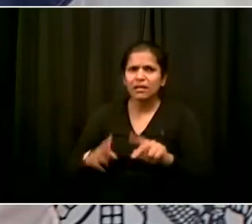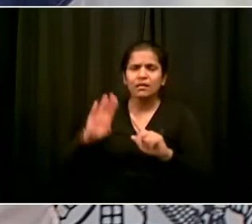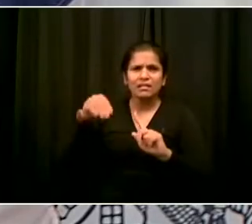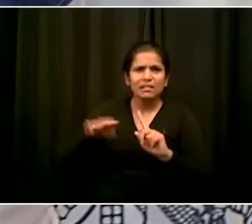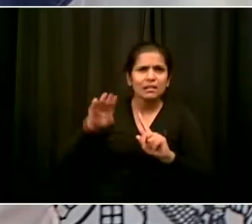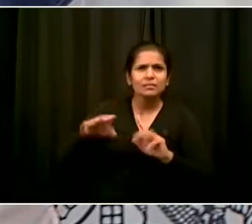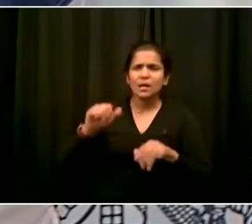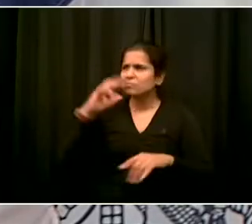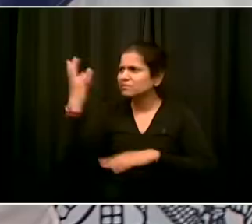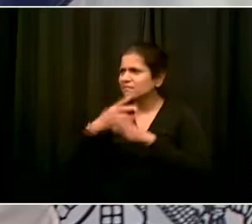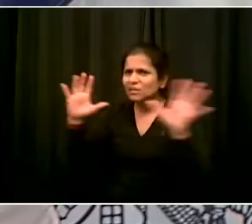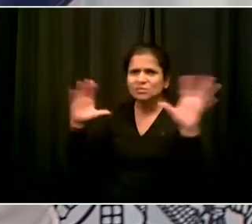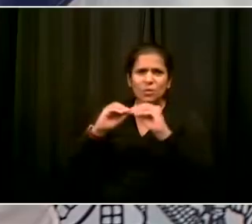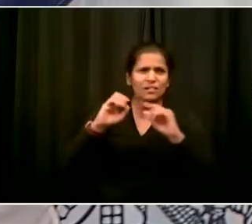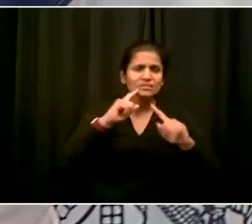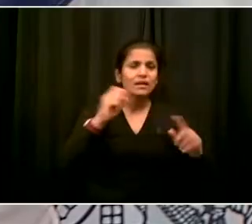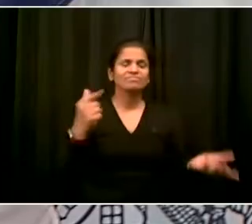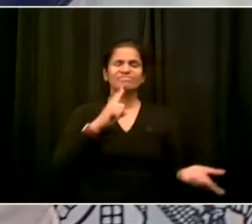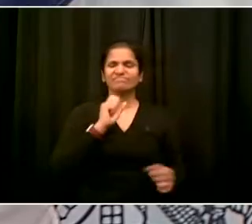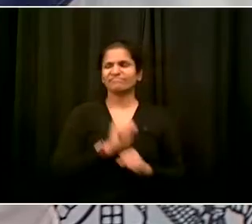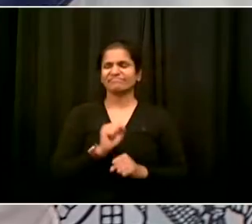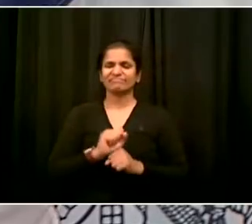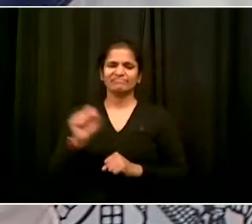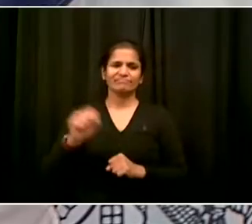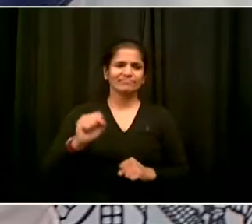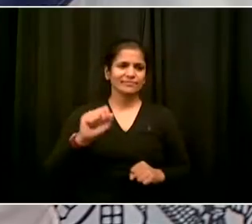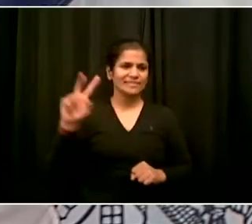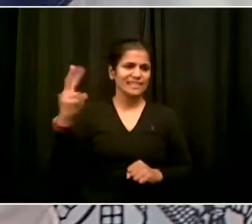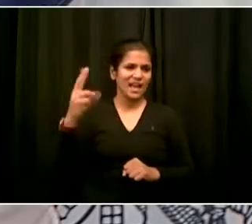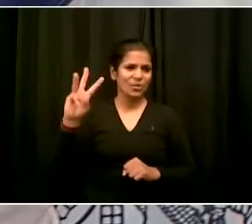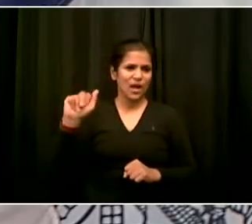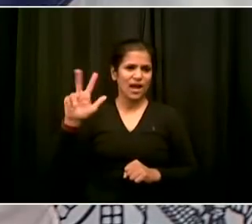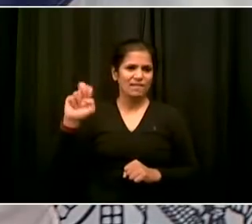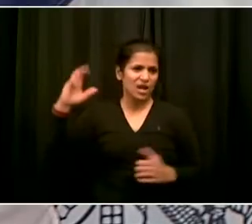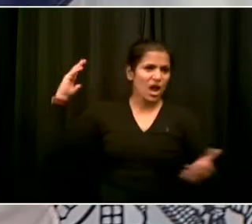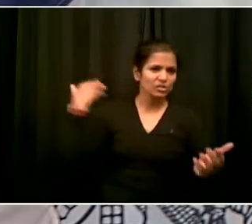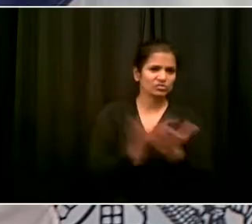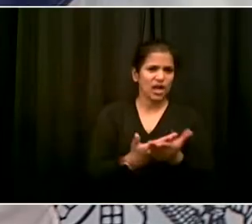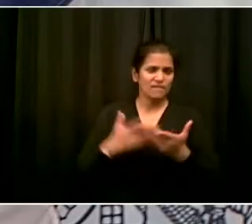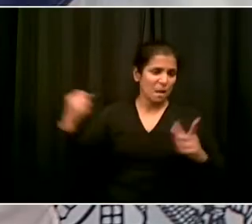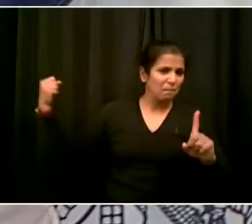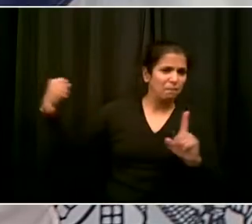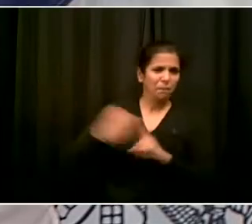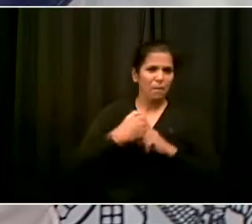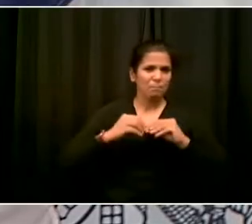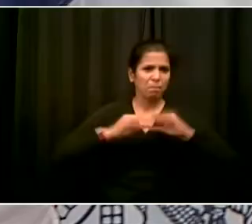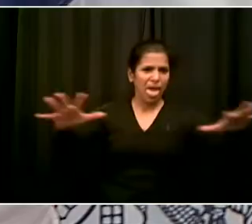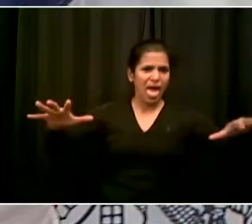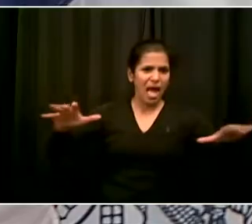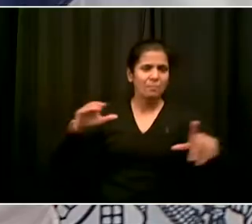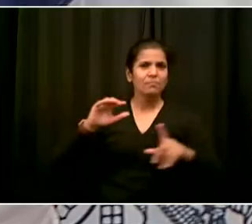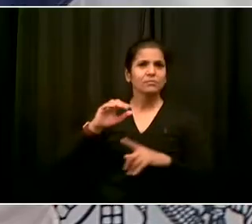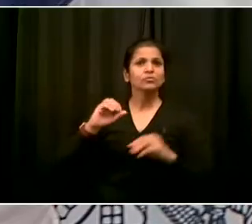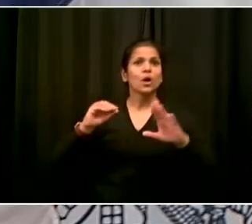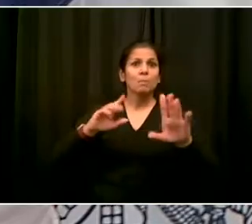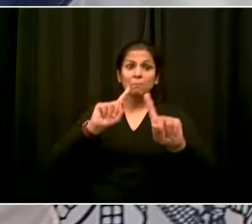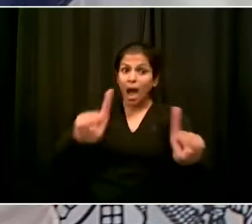POINT. EVEN THOUGH THAT NUMBER HAS GOE UP, IT'S STILL A VERY DIFFERENT REALITY IN OUR HOSPITALS THAN WHAT WE EXPERIIENCEDED IN THE